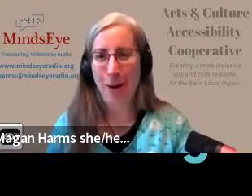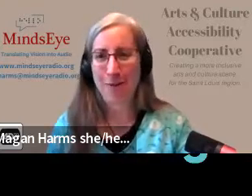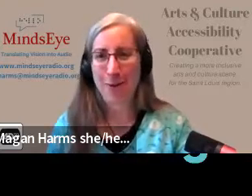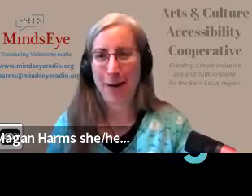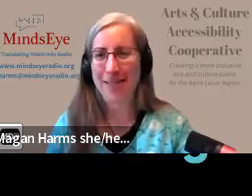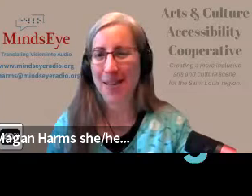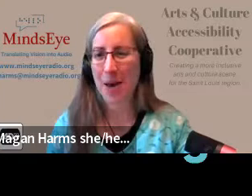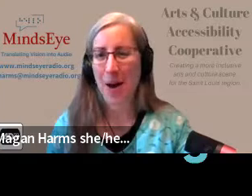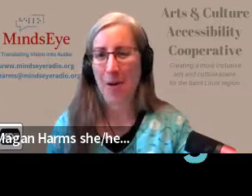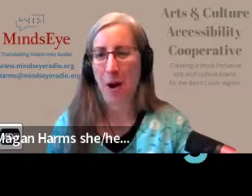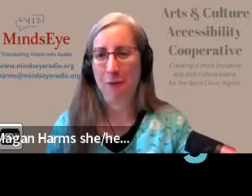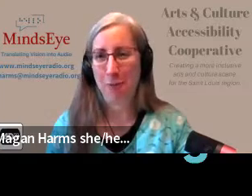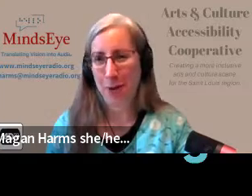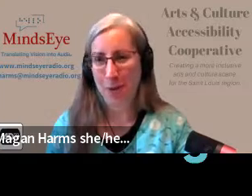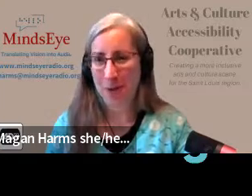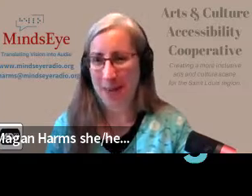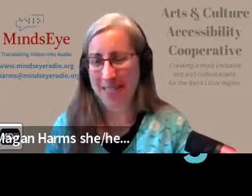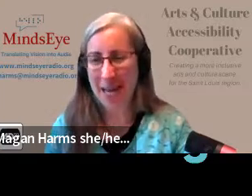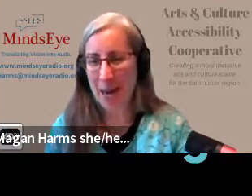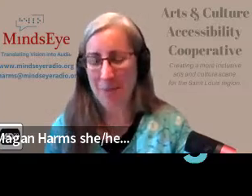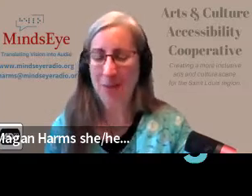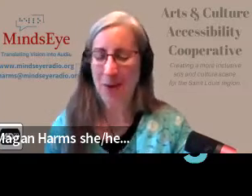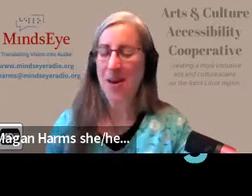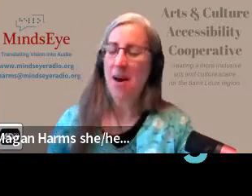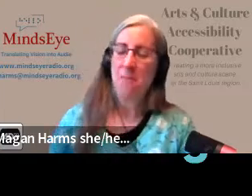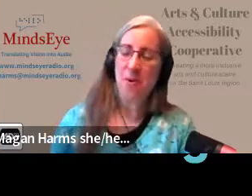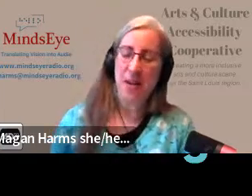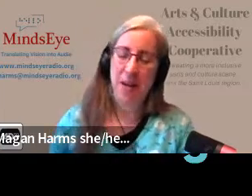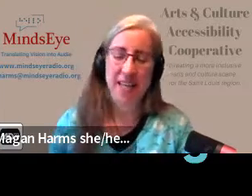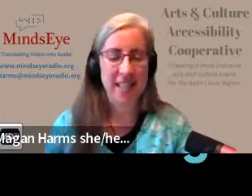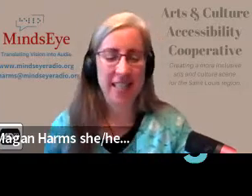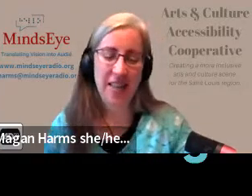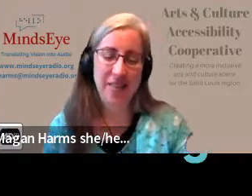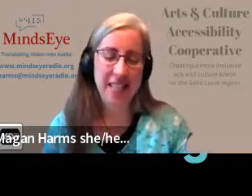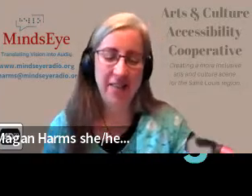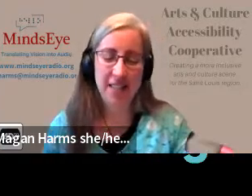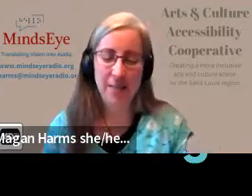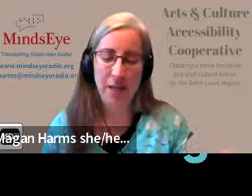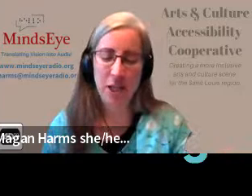lot of you are familiar with his name. Born and raised in St. Louis, a